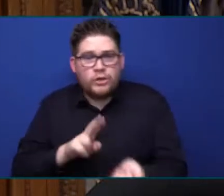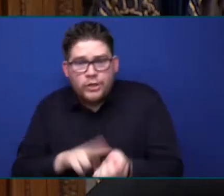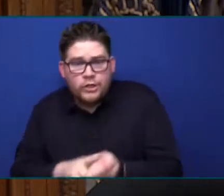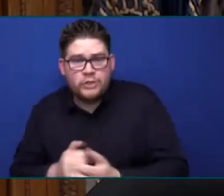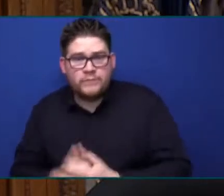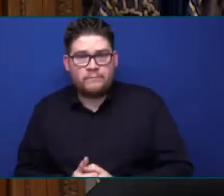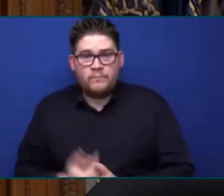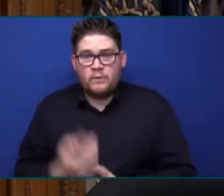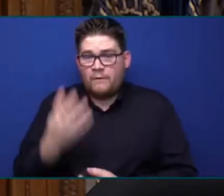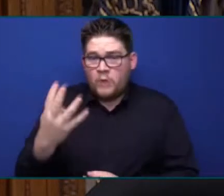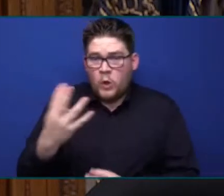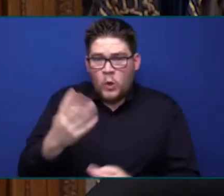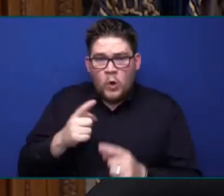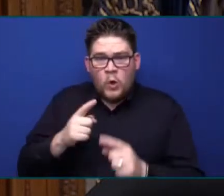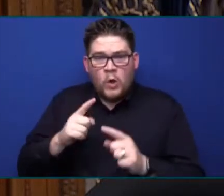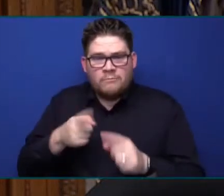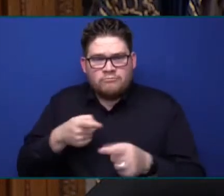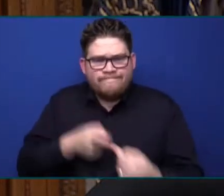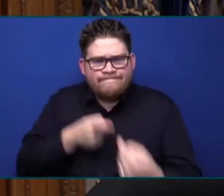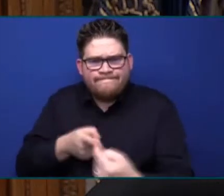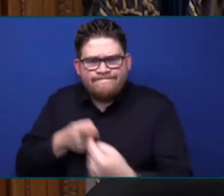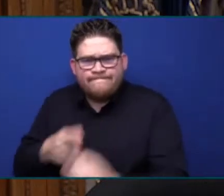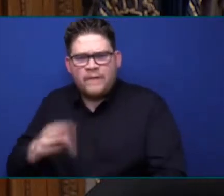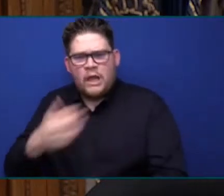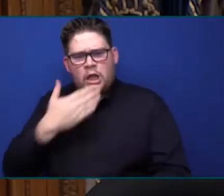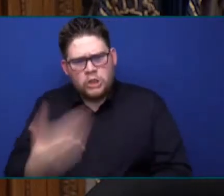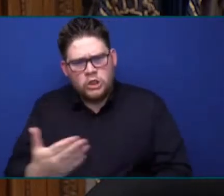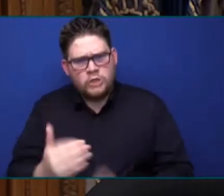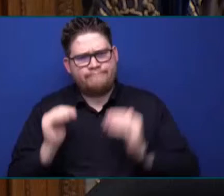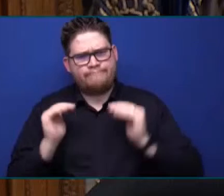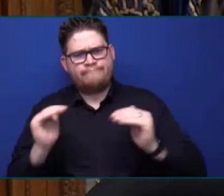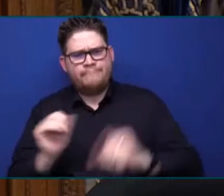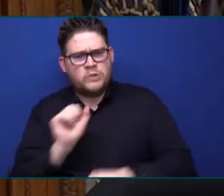(5) the lack of subsidized accessible housing.